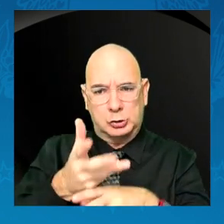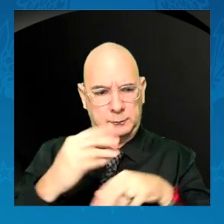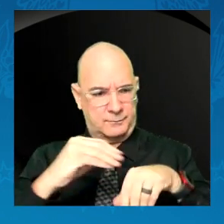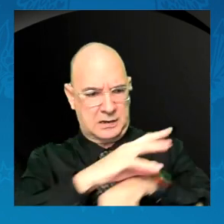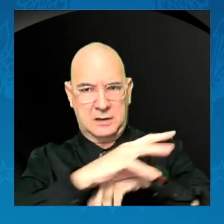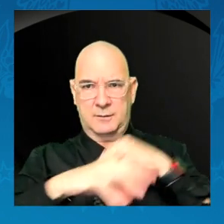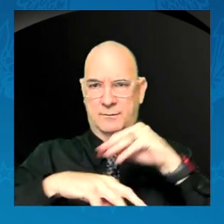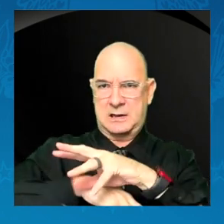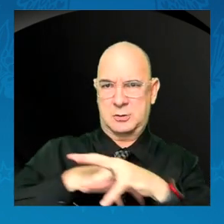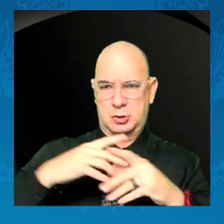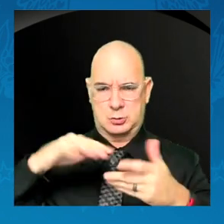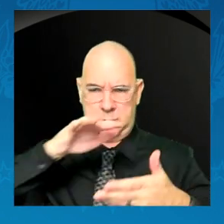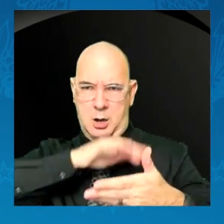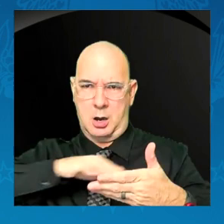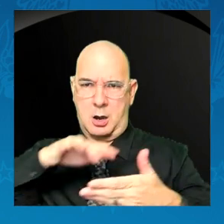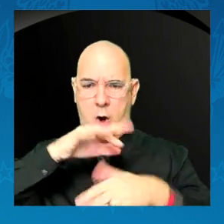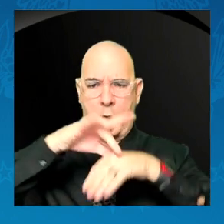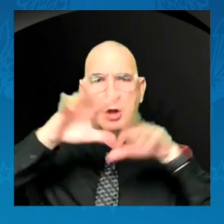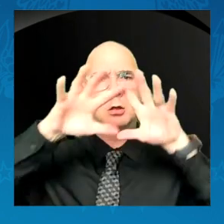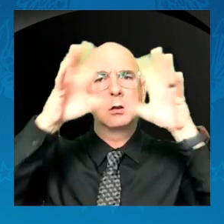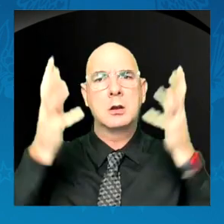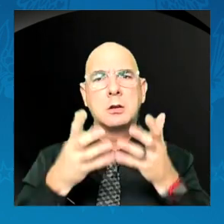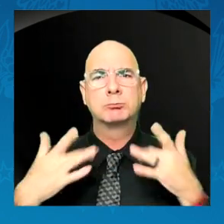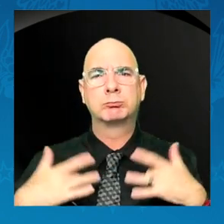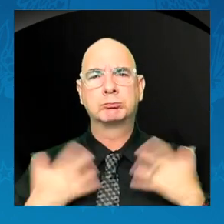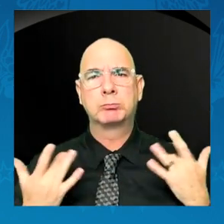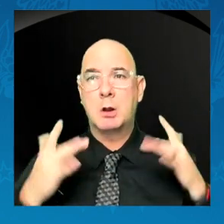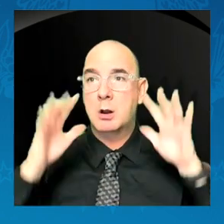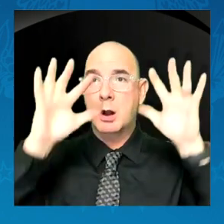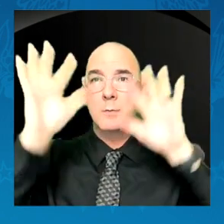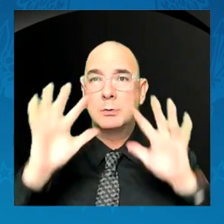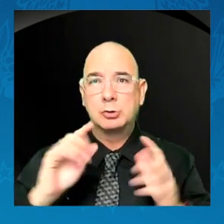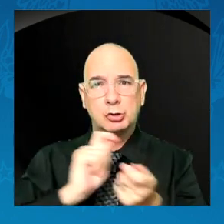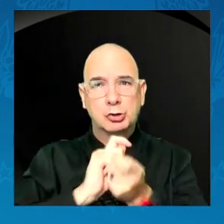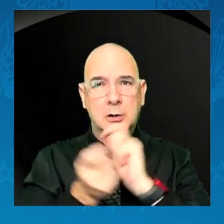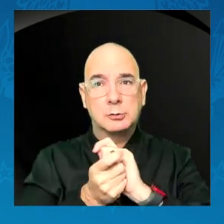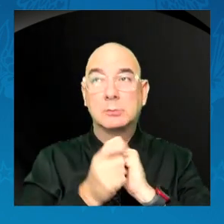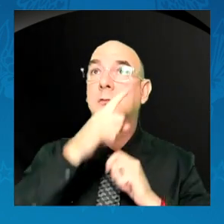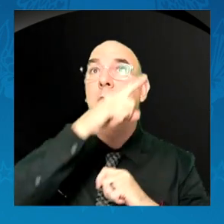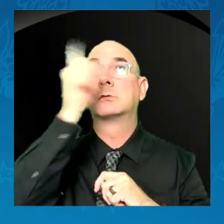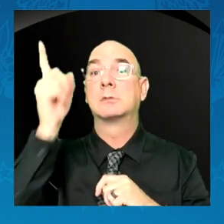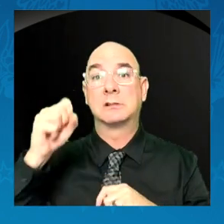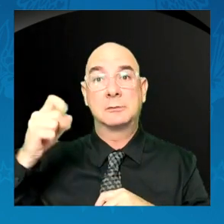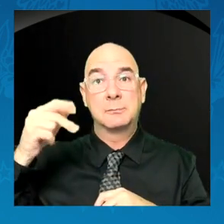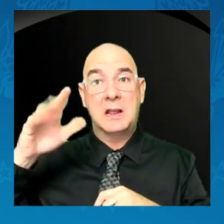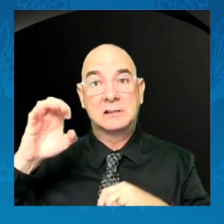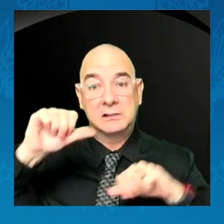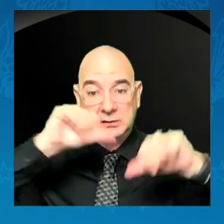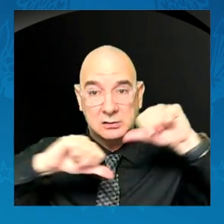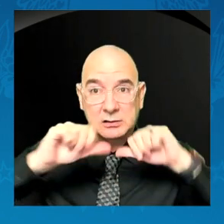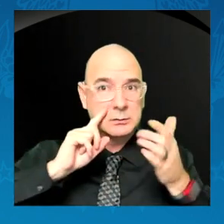space based scientific research is crucial. Lastly, and this is something